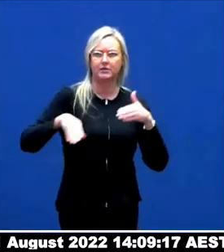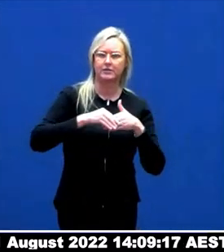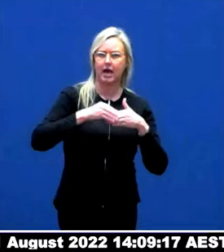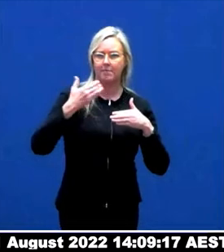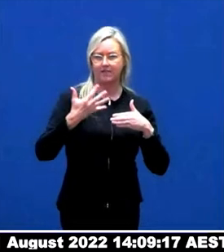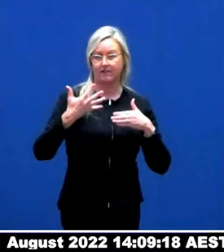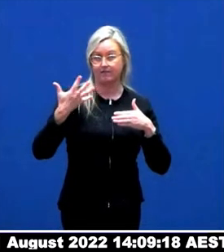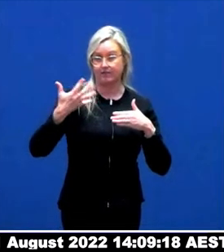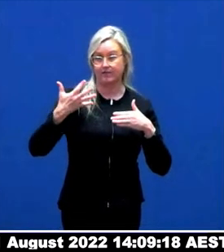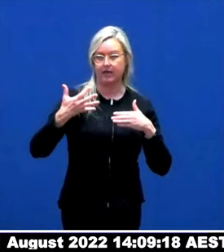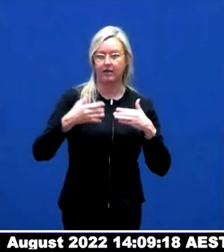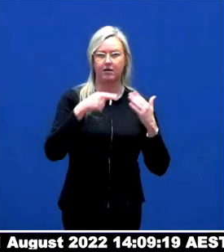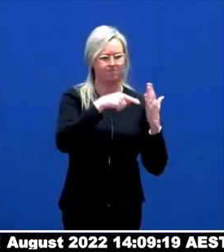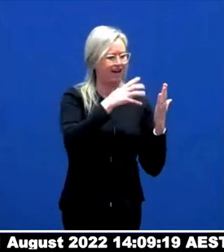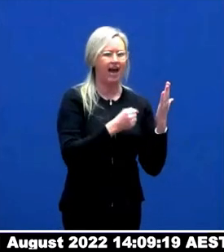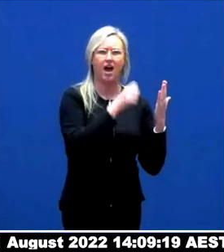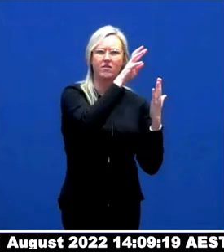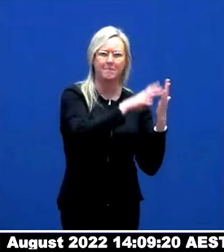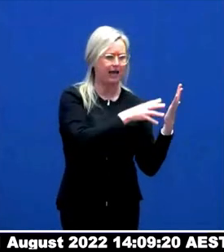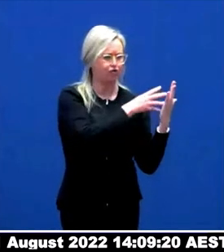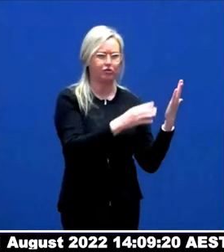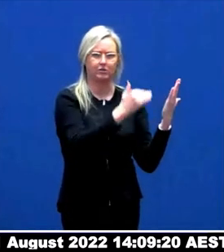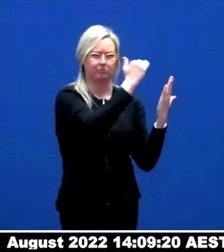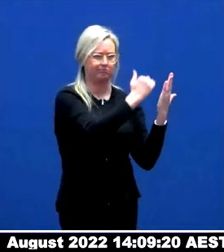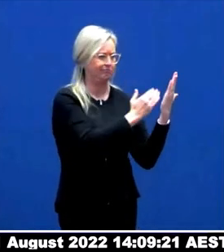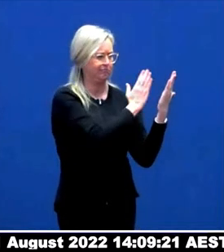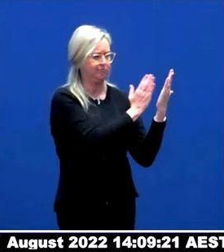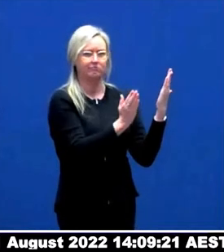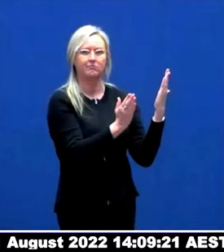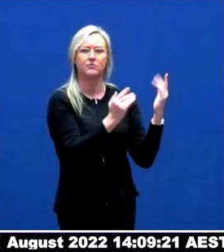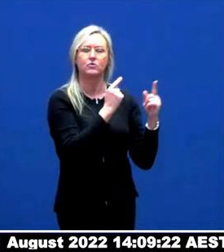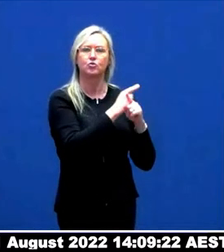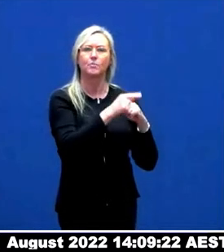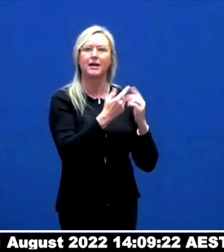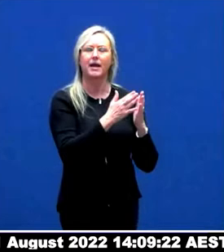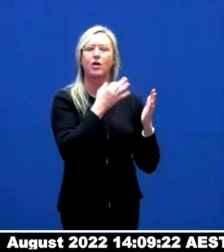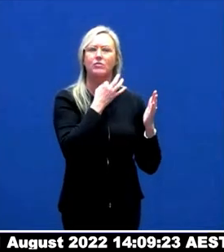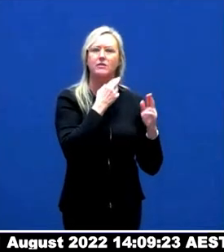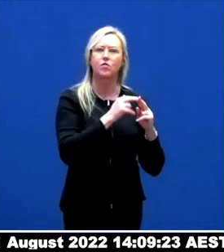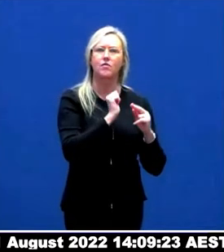And that matrix has a risk category that's "instability of accommodation arrangements of